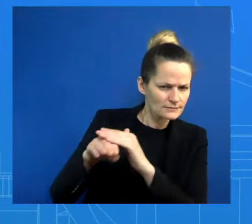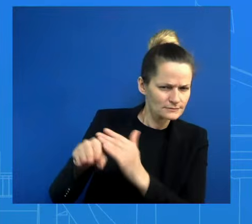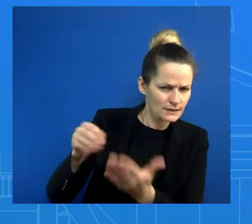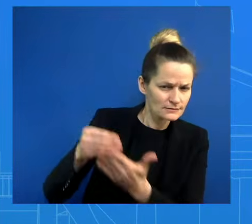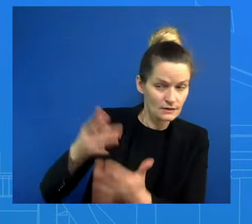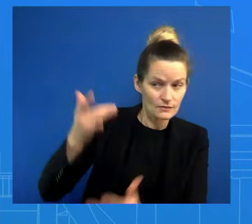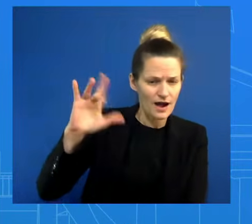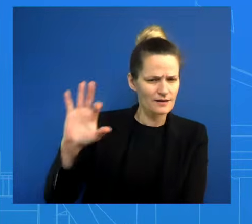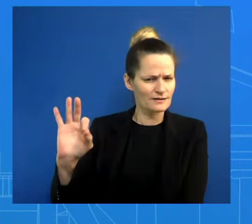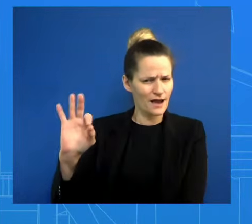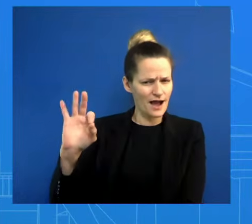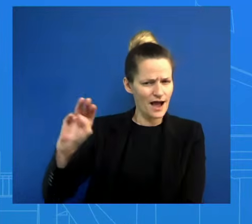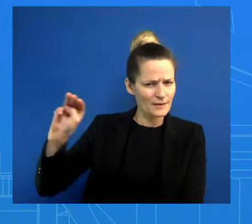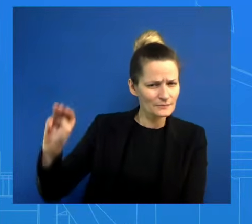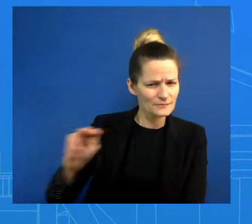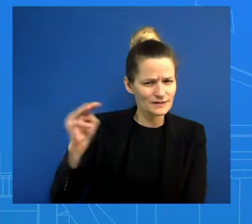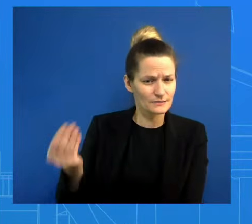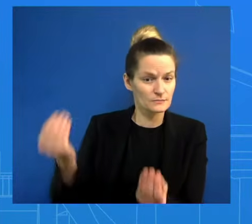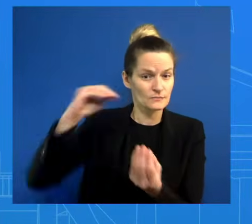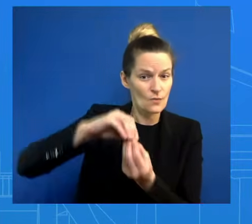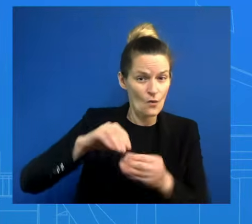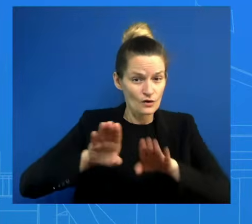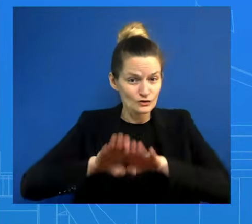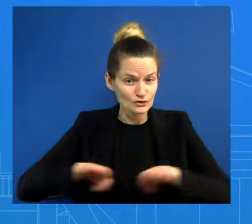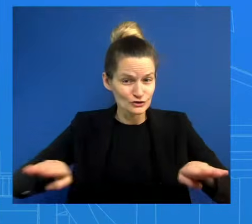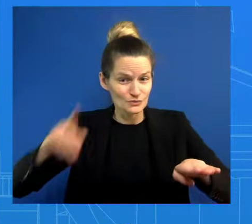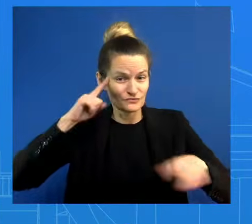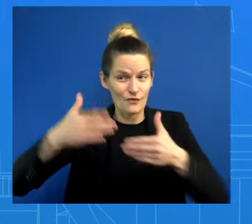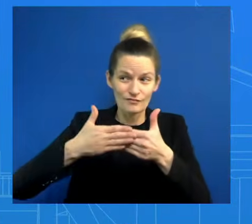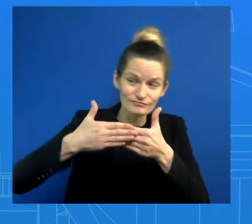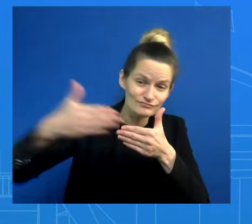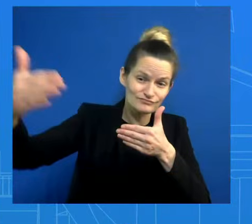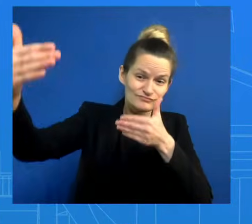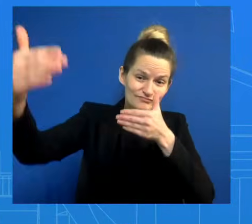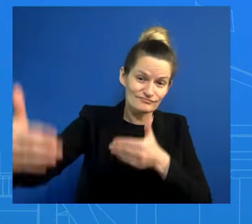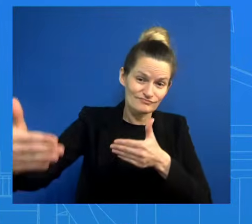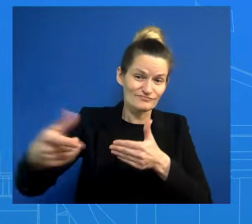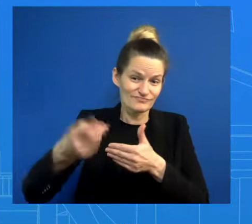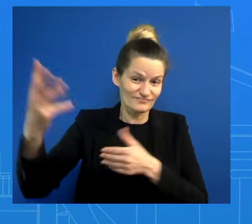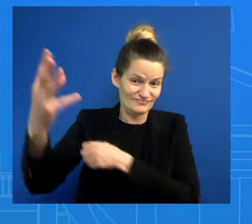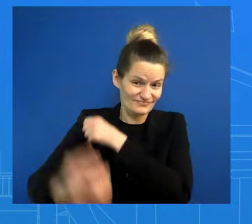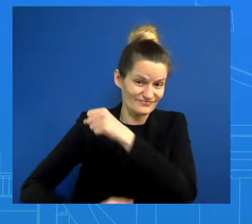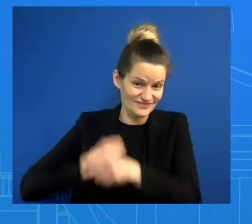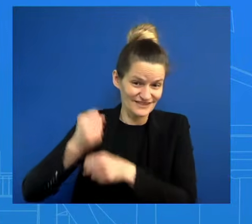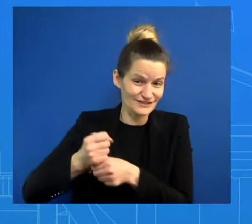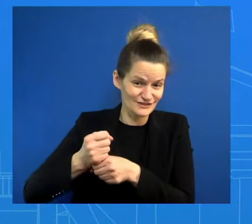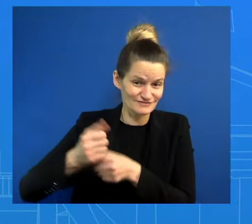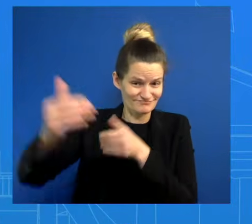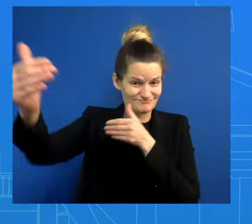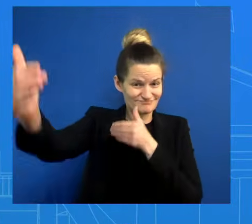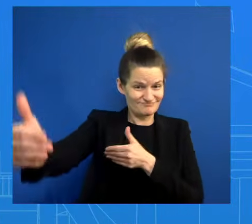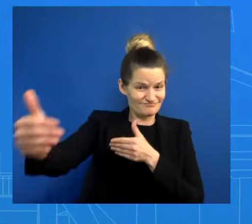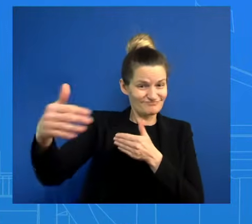But, obviously, this has been a priority for this President since the beginning of his administration. Go ahead. The Press: Thank you, Karine.